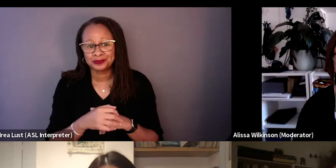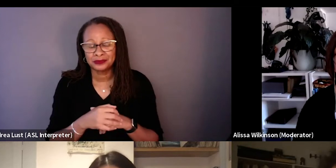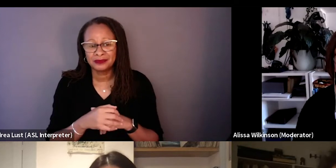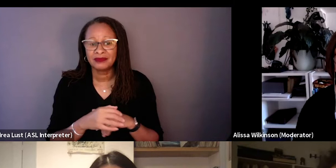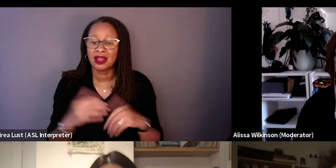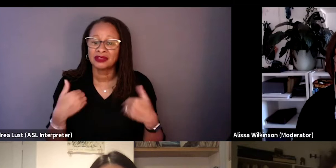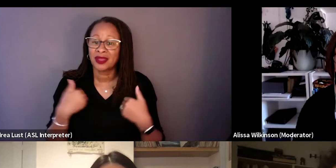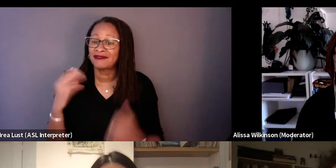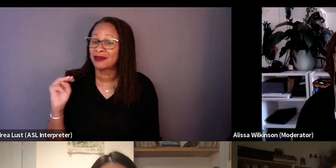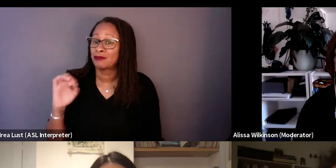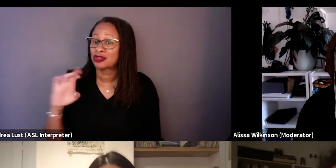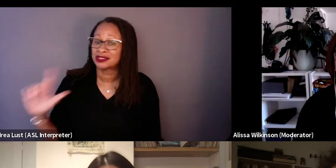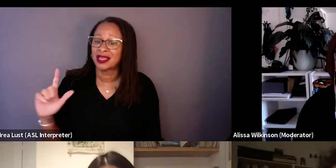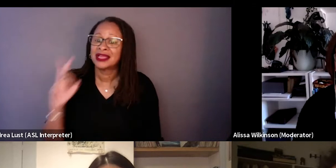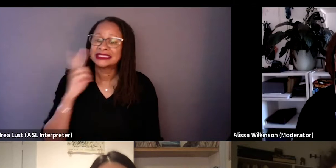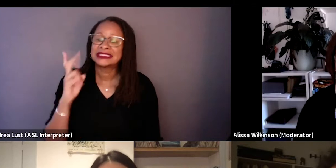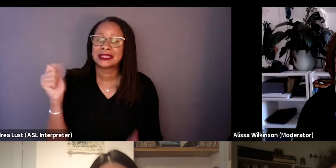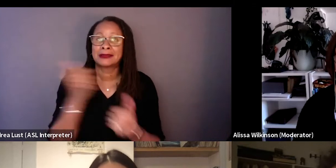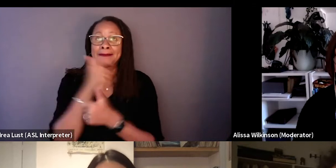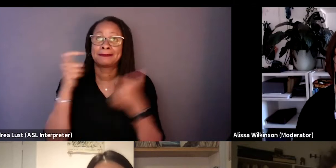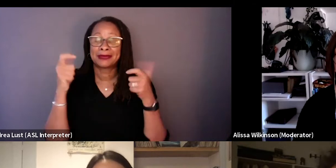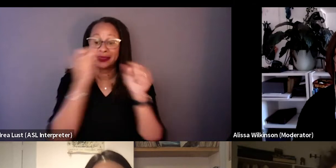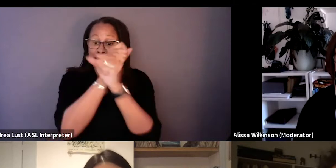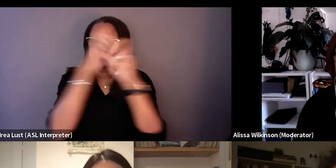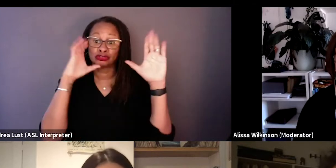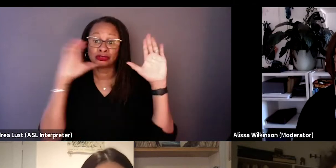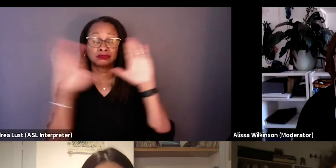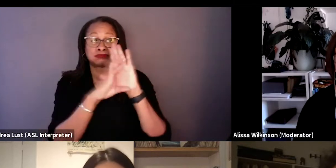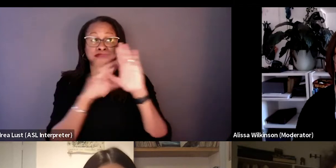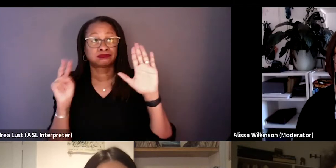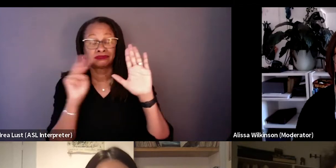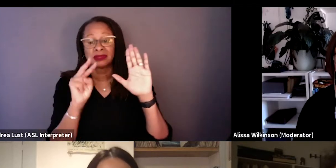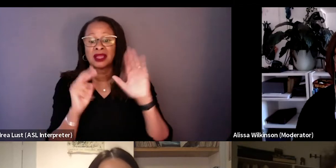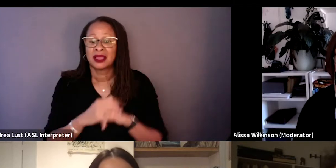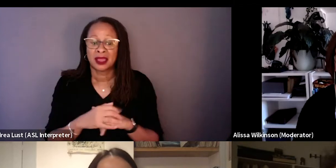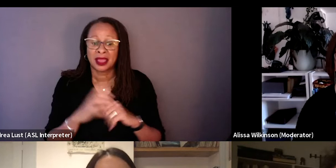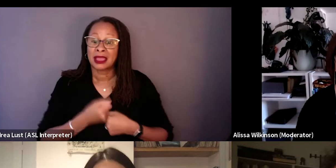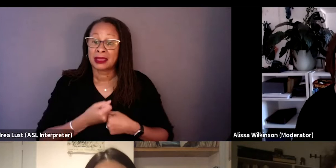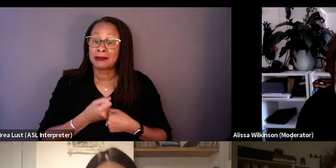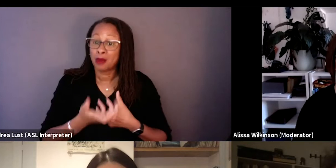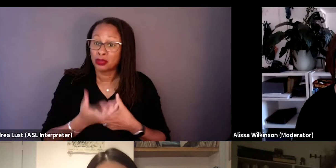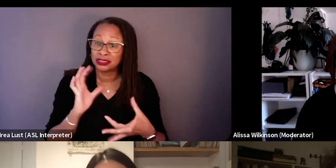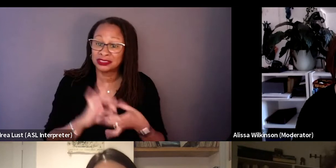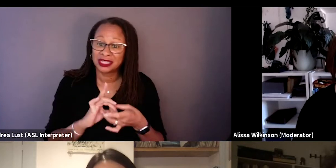who could see the bigger picture. He was not, he was, he was emotionally attached, not as much as I was.